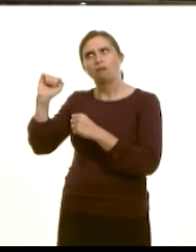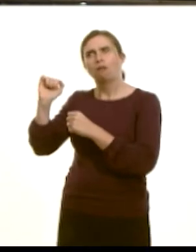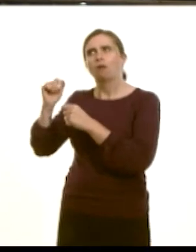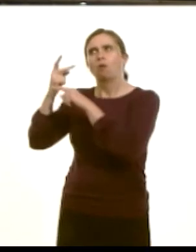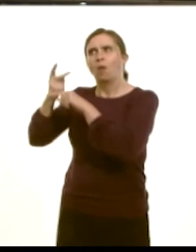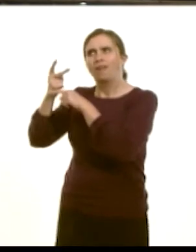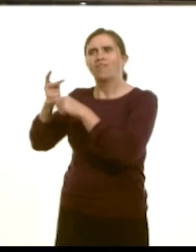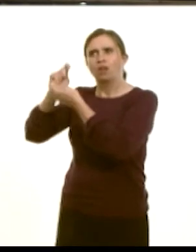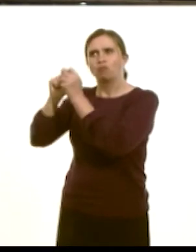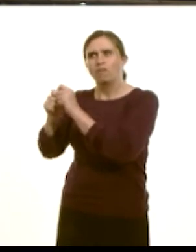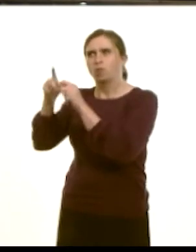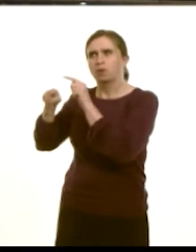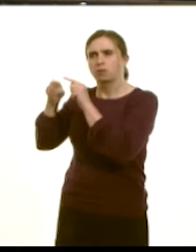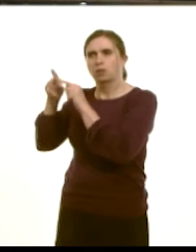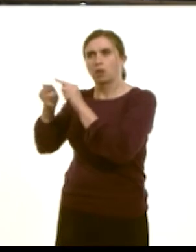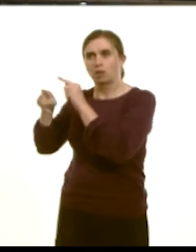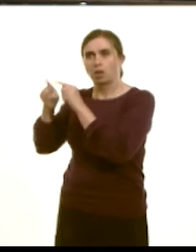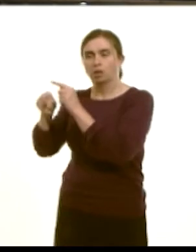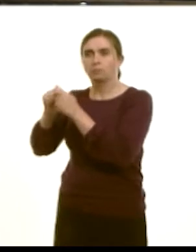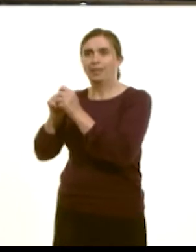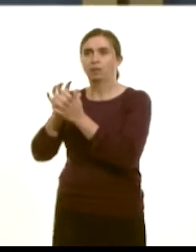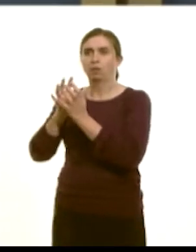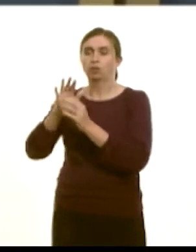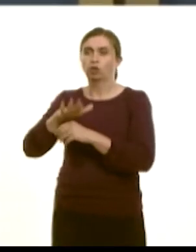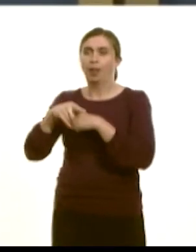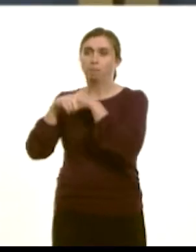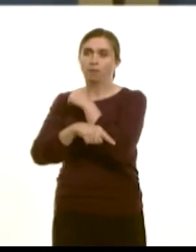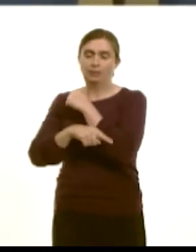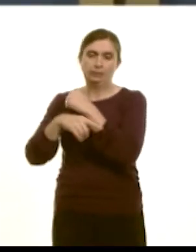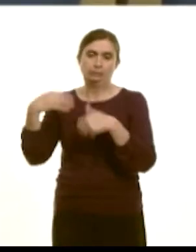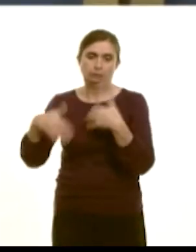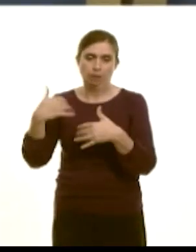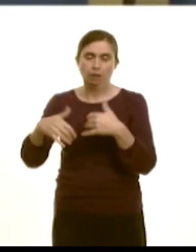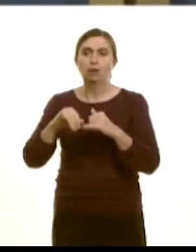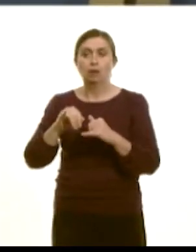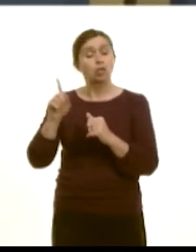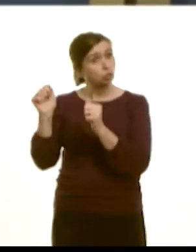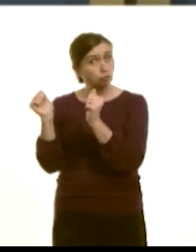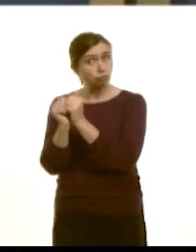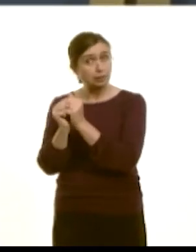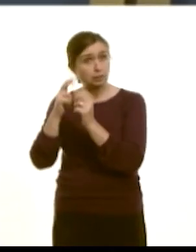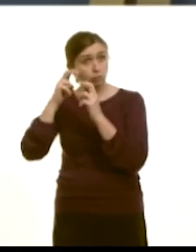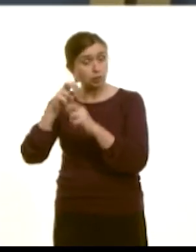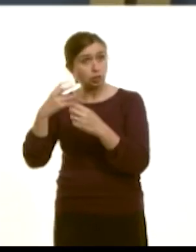that we have to face in terms of tackling child poverty. Do you agree with me that our independent research, which shows that each working-age